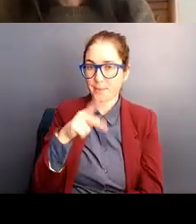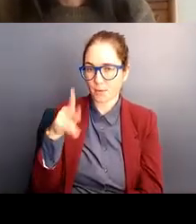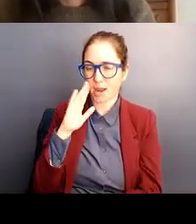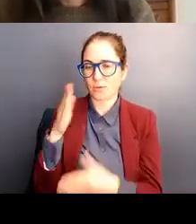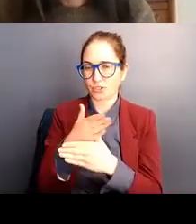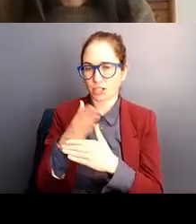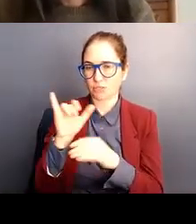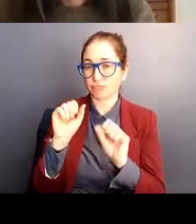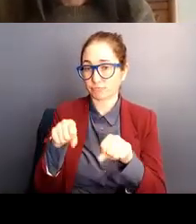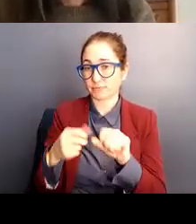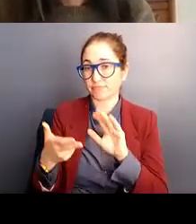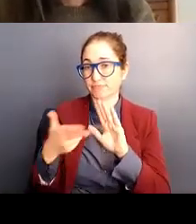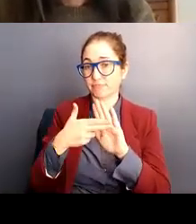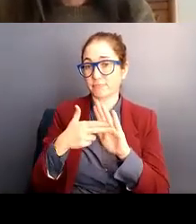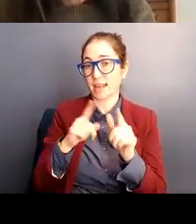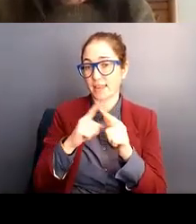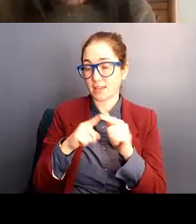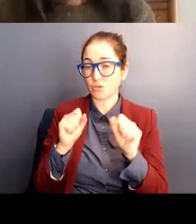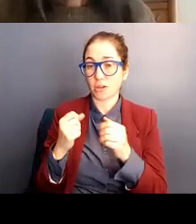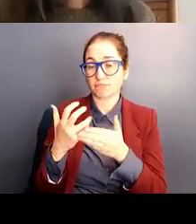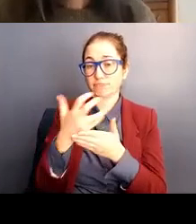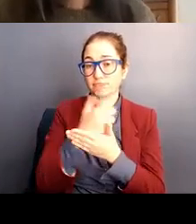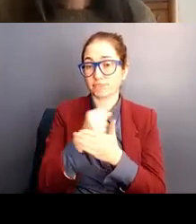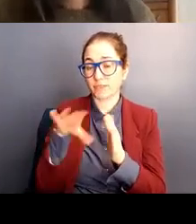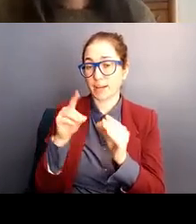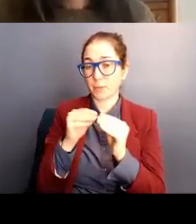register more and find out more about it. So thank you very much